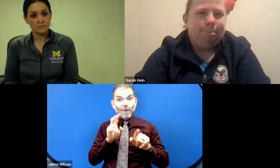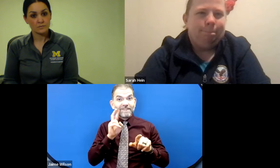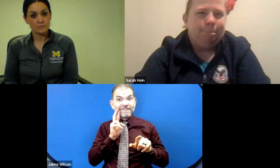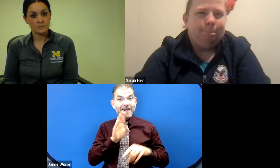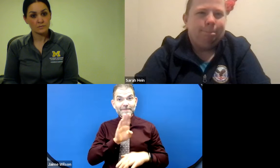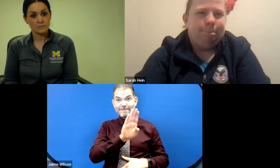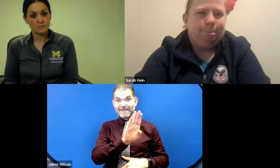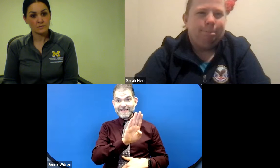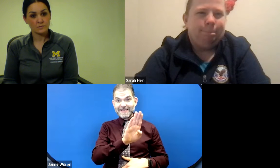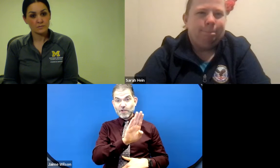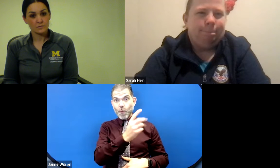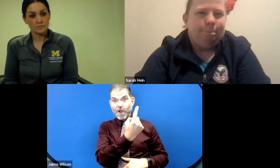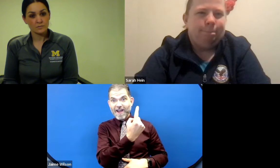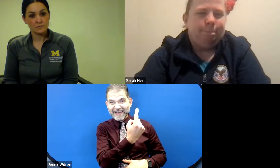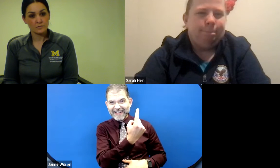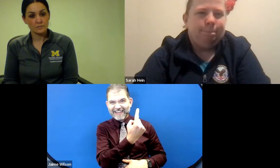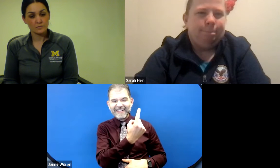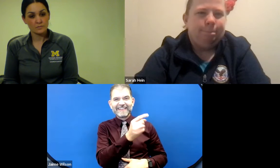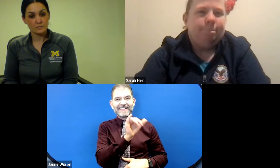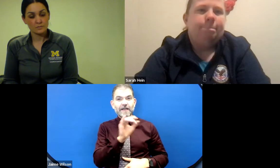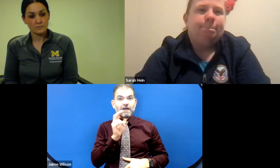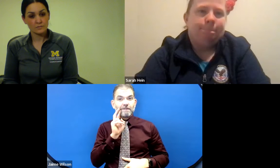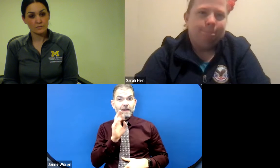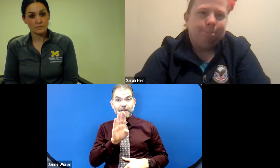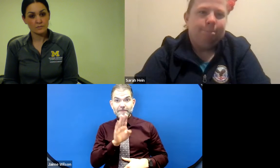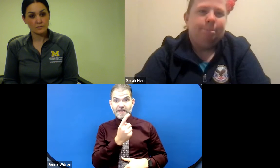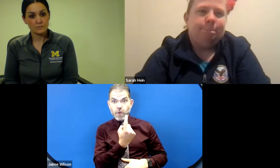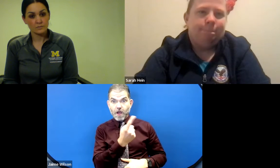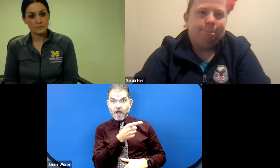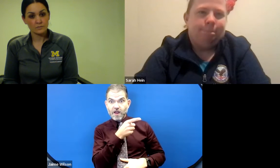ASL Interpreter: So that's b 12. ASL Interpreter: But there's also Vitamin v. One.